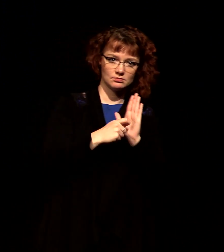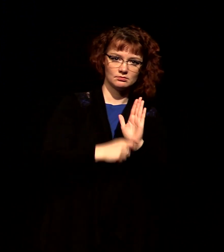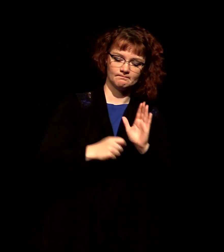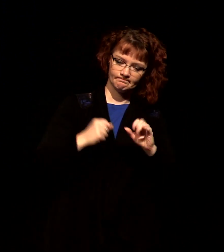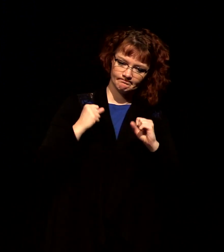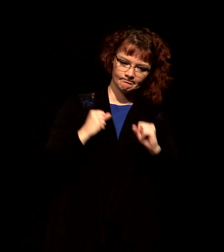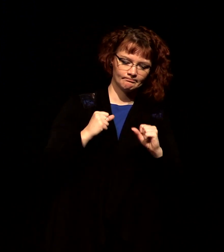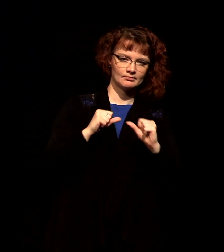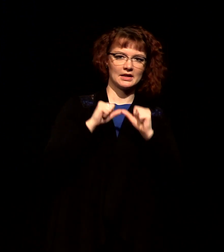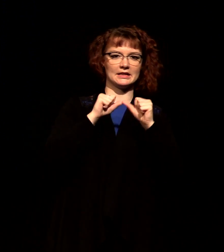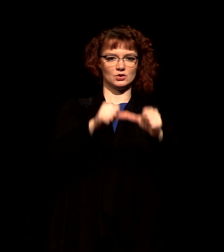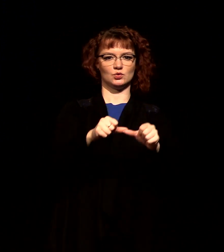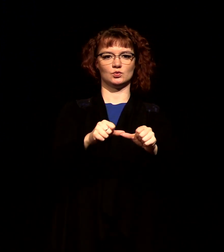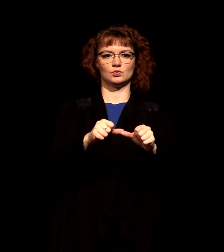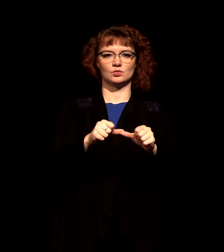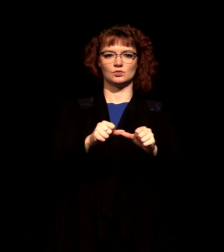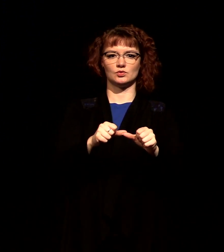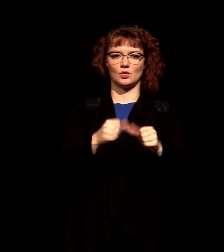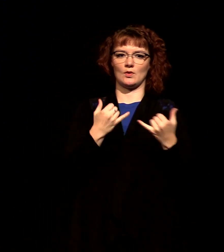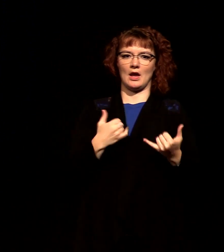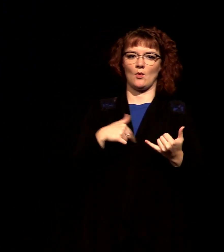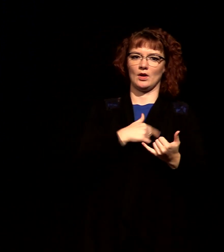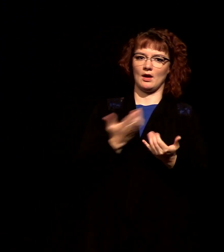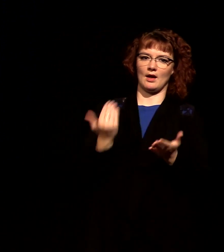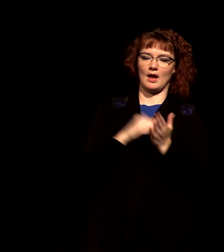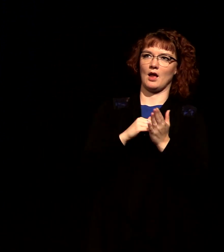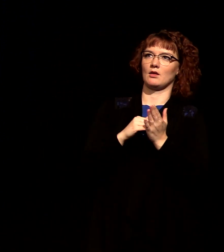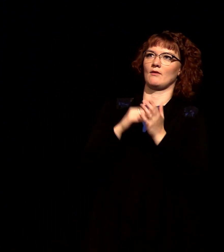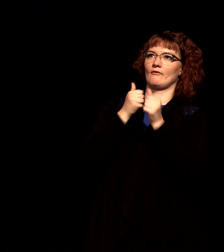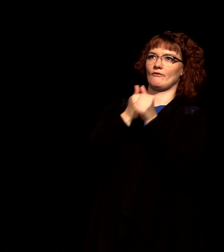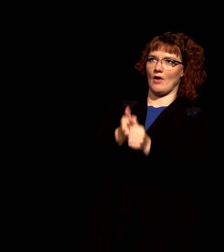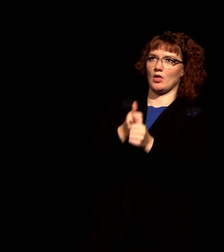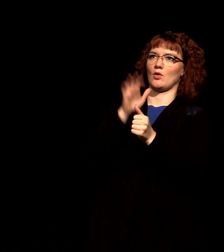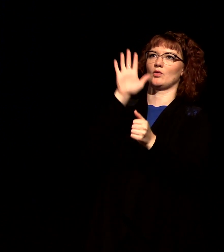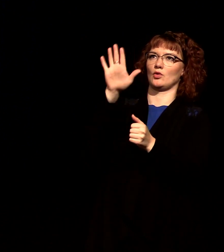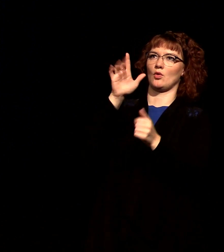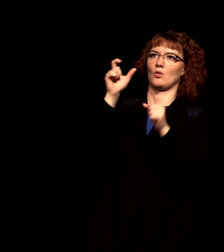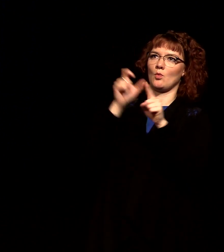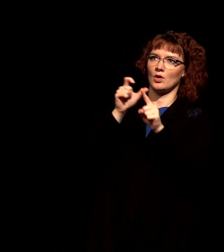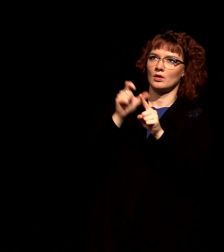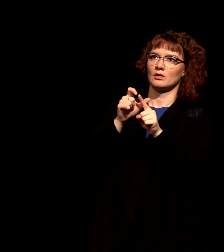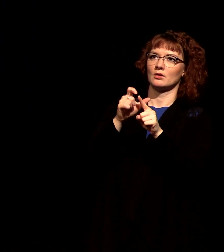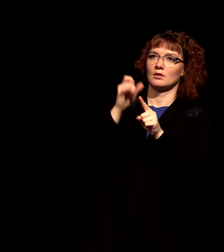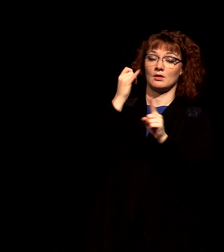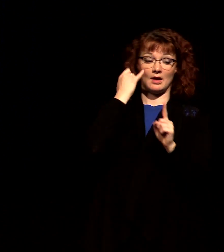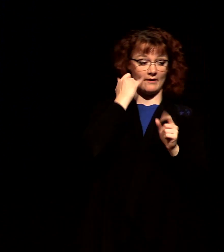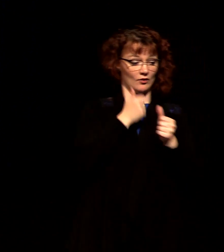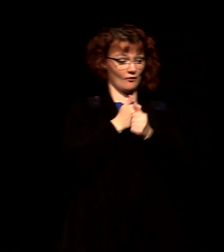that God had said in His Word, if you follow me, if you're faithful to me, I'm going to bless you, if you disobey me,